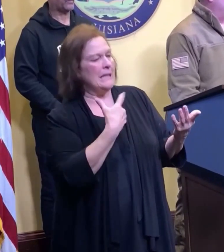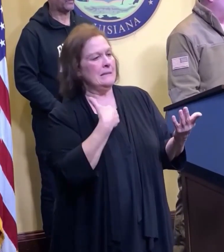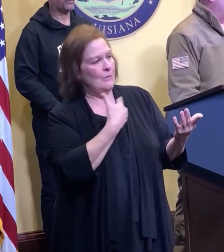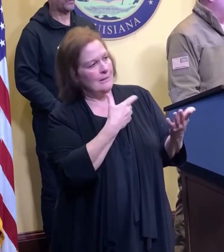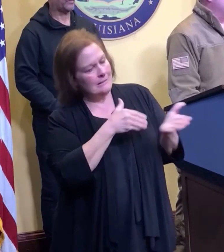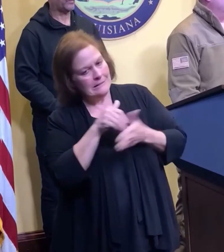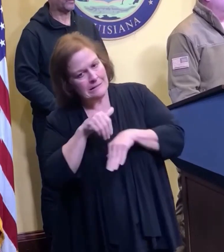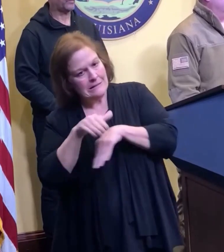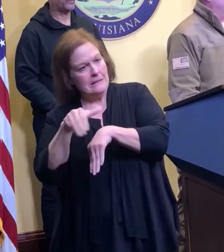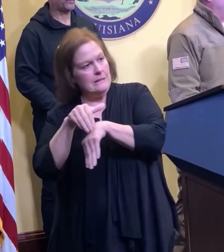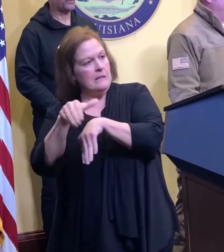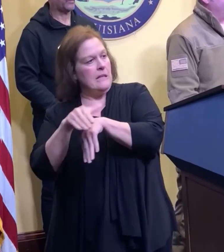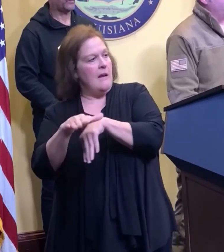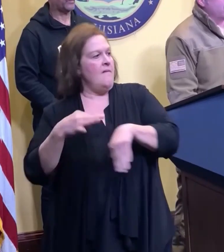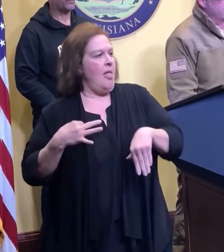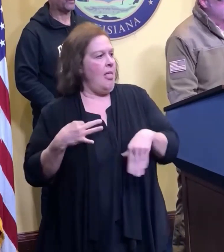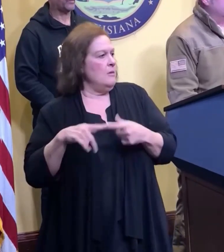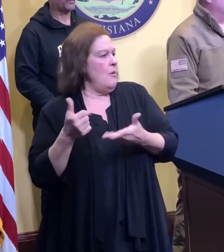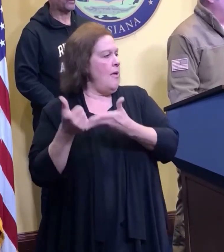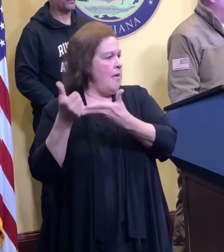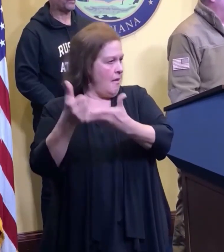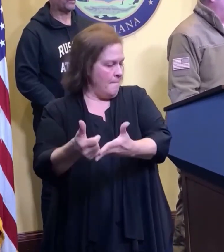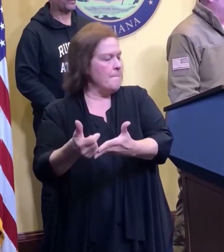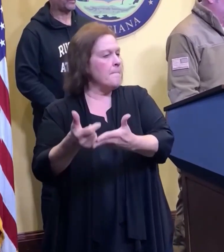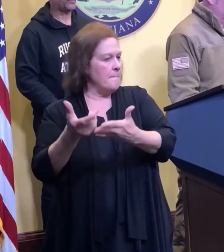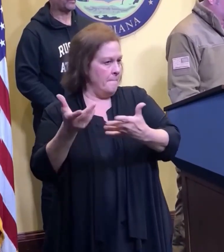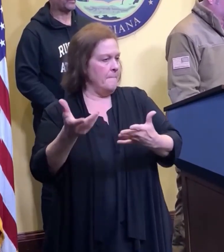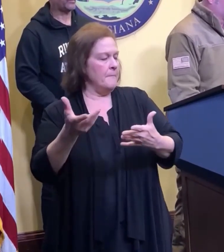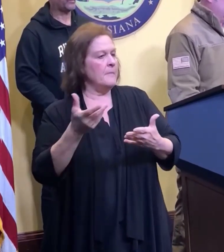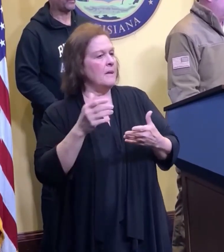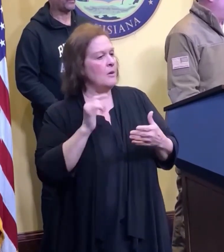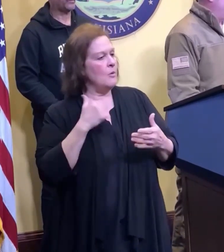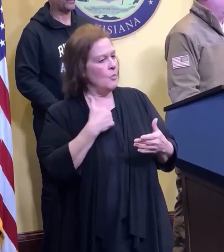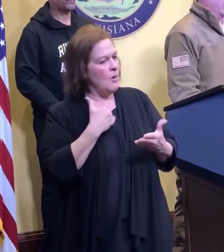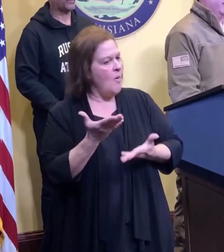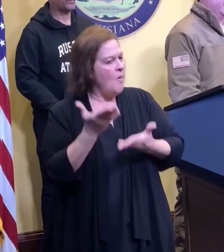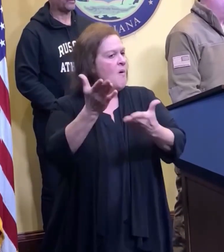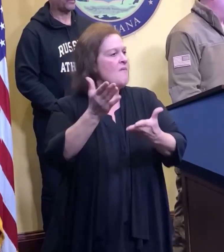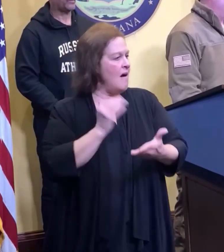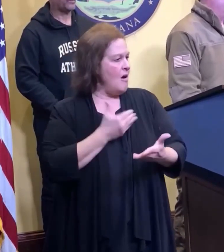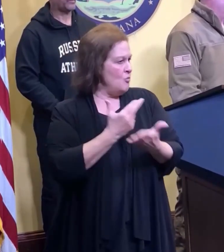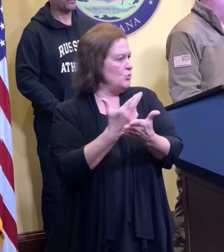bernard um forwarding a lot of that resource information there but obviously the resources